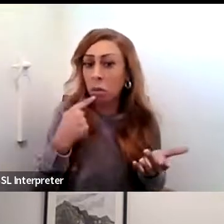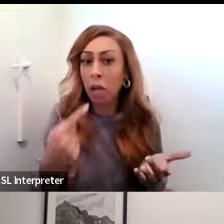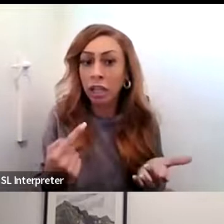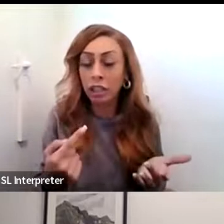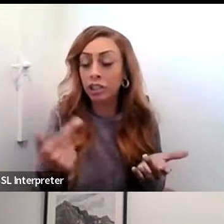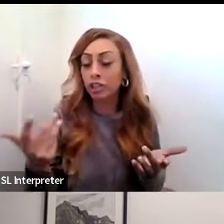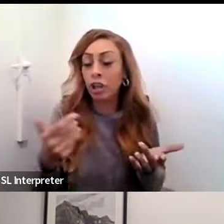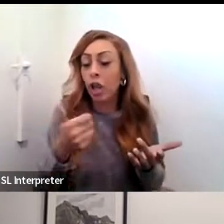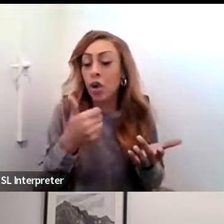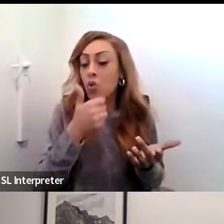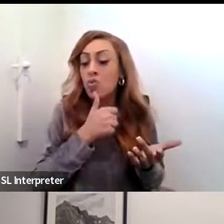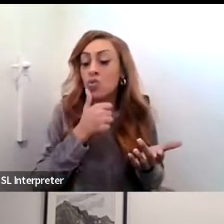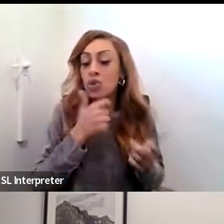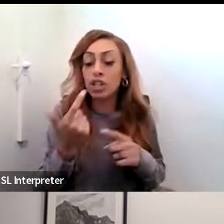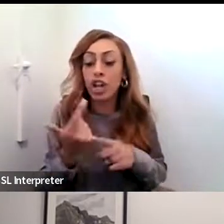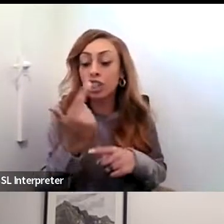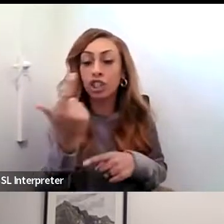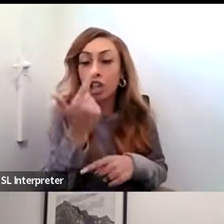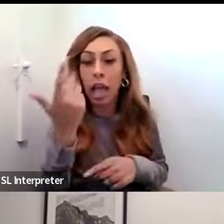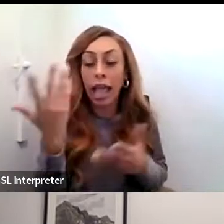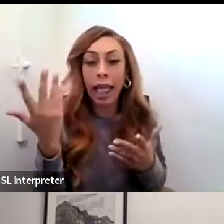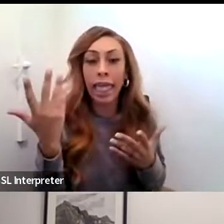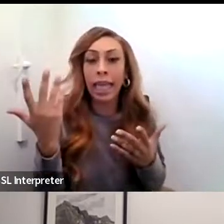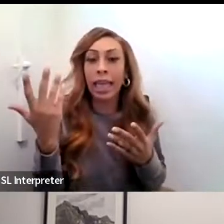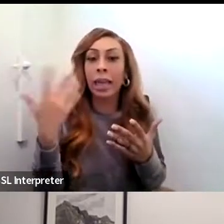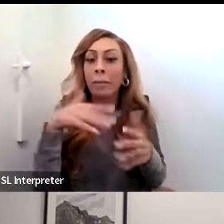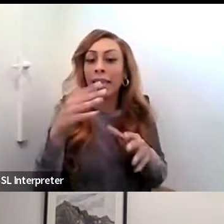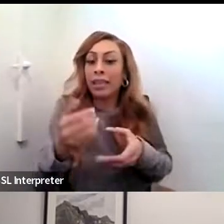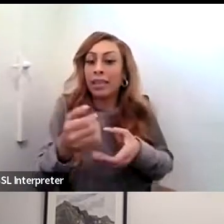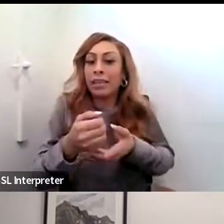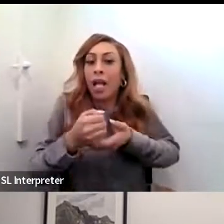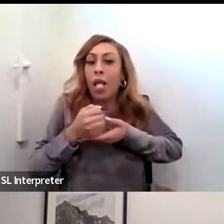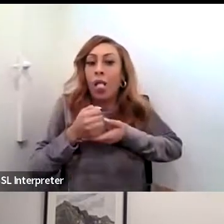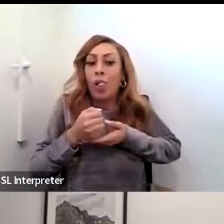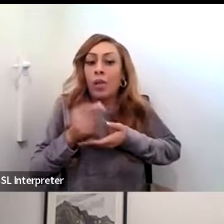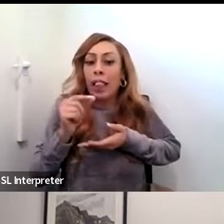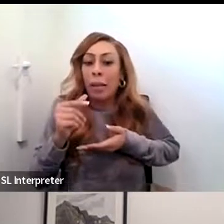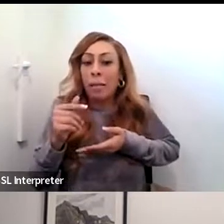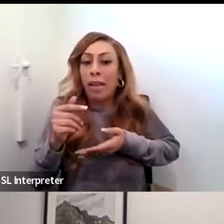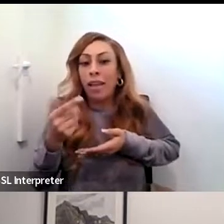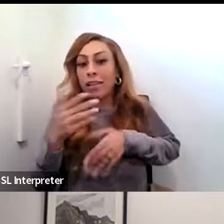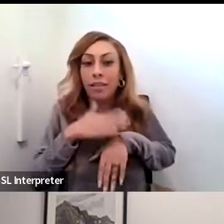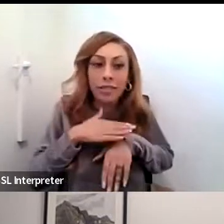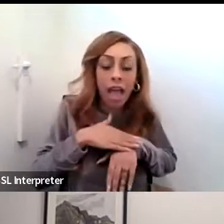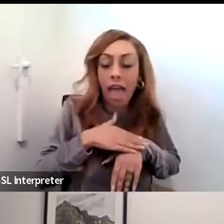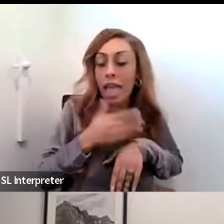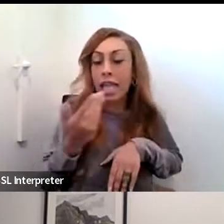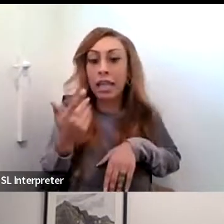which I know you had started to talk about, and almost held back a little bit, for the sake of time. I'm sure we still don't have time to explore it fully!